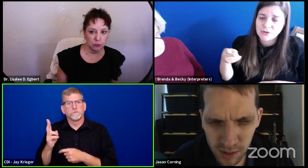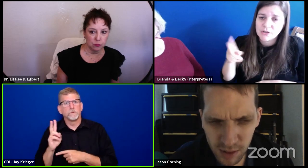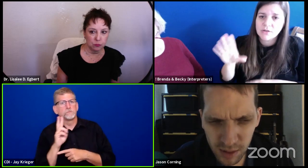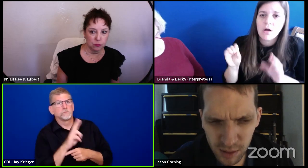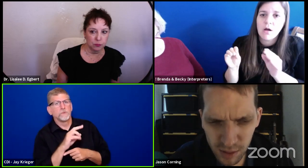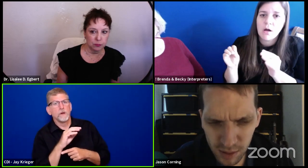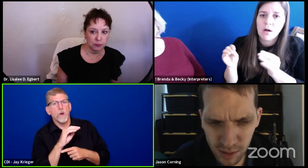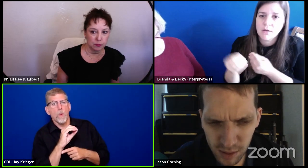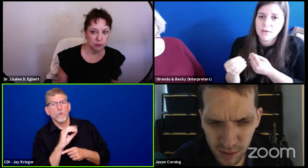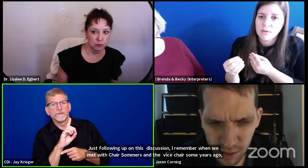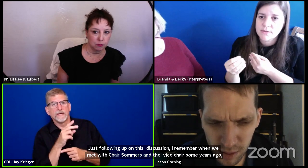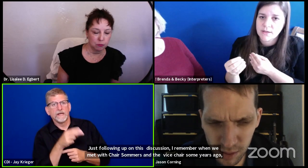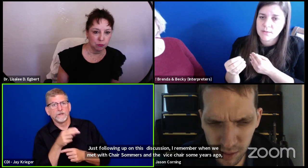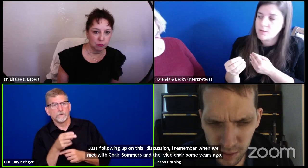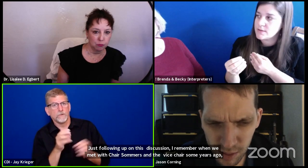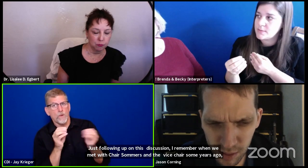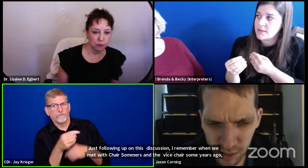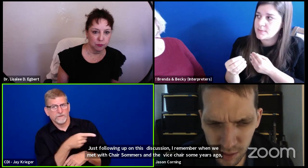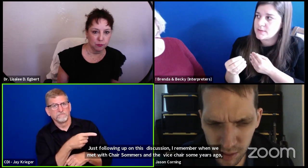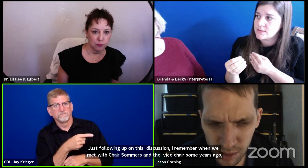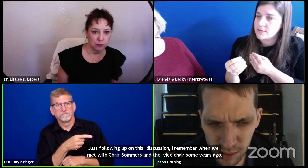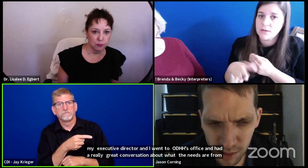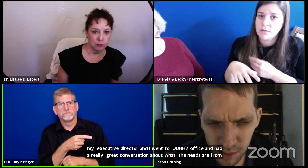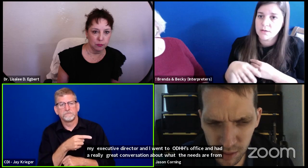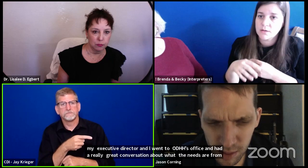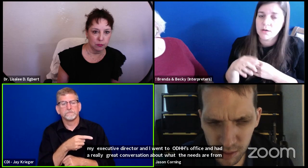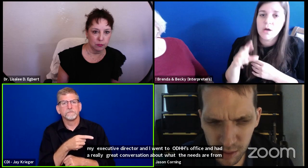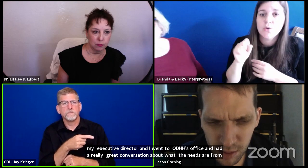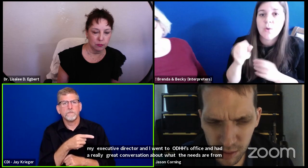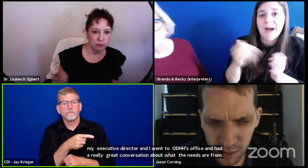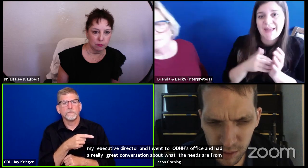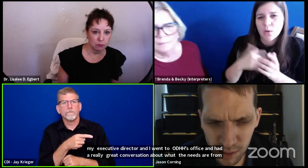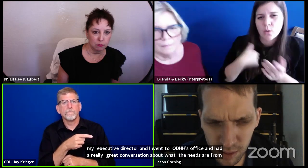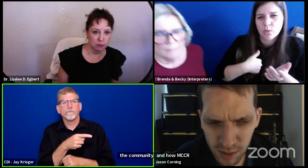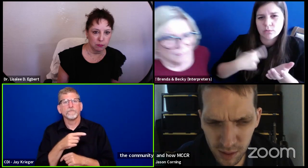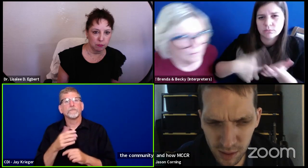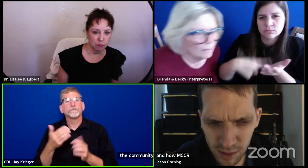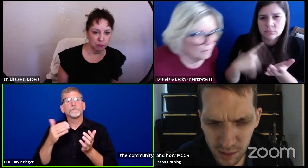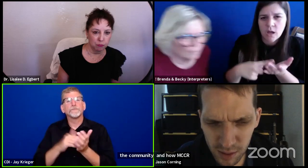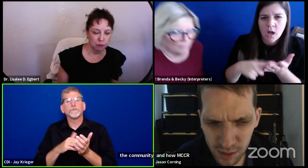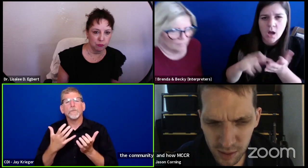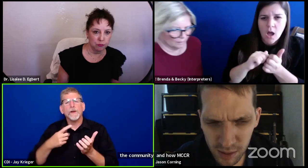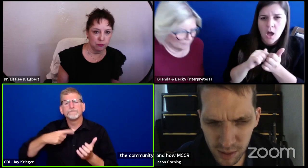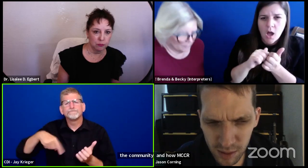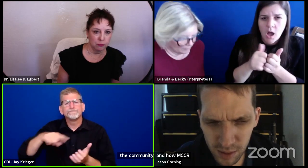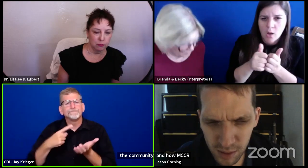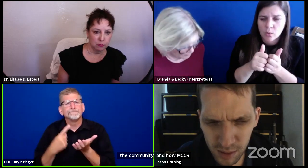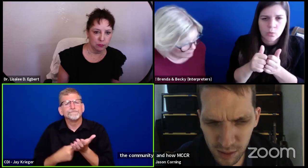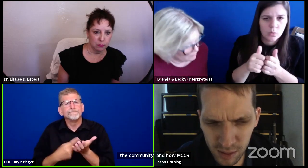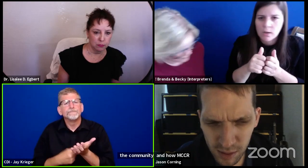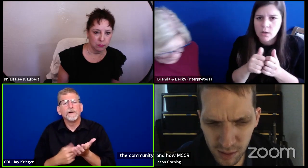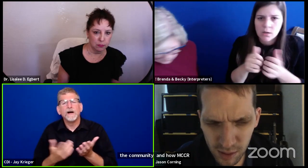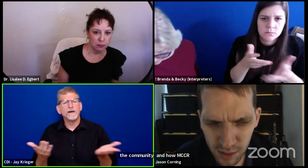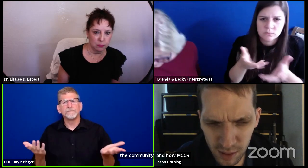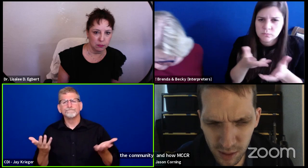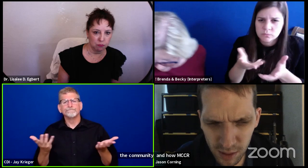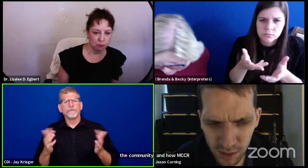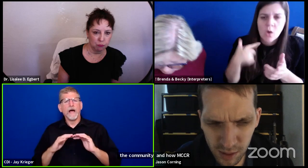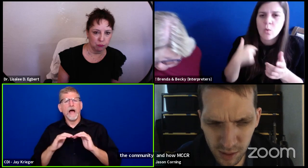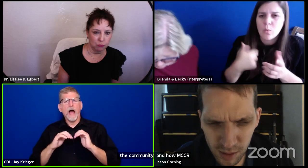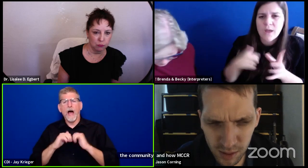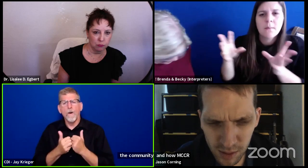And over the years, even before we had that meeting, the agency was already taking steps